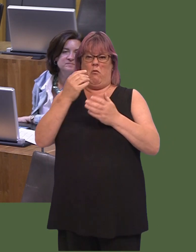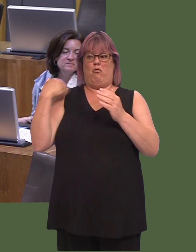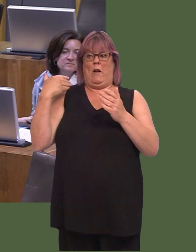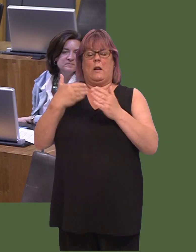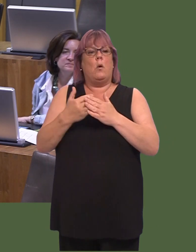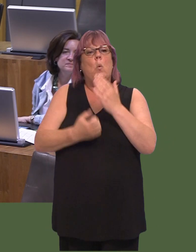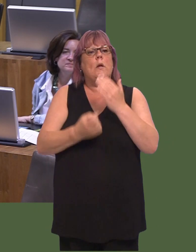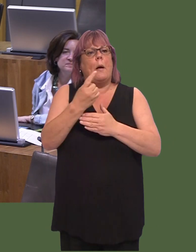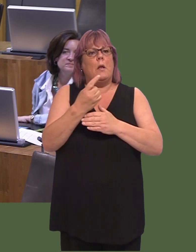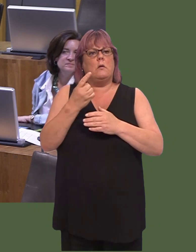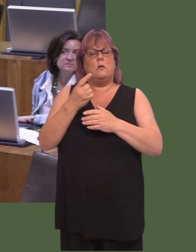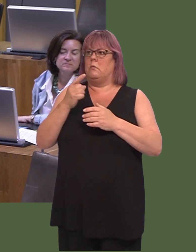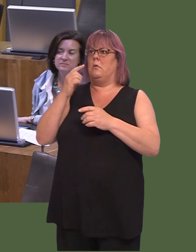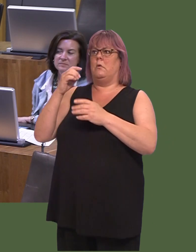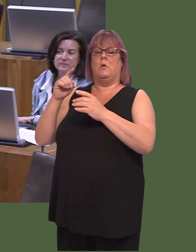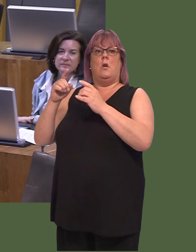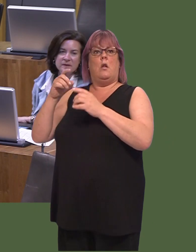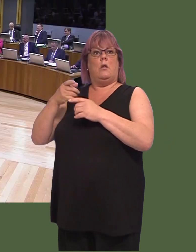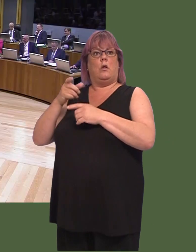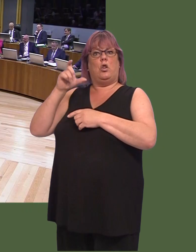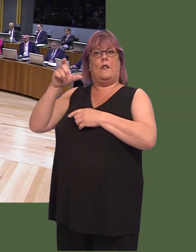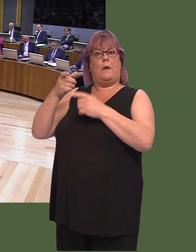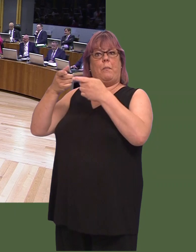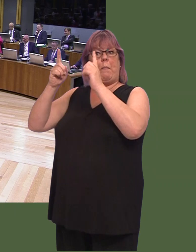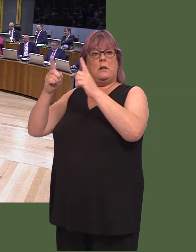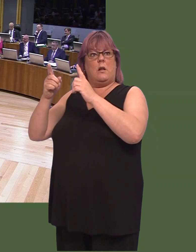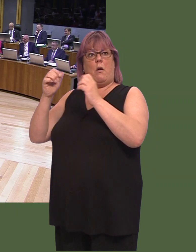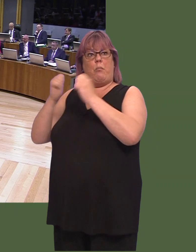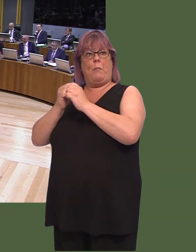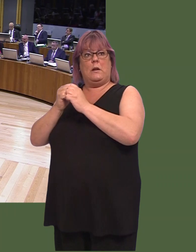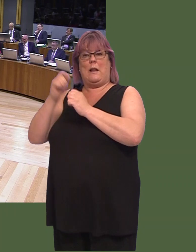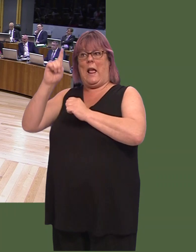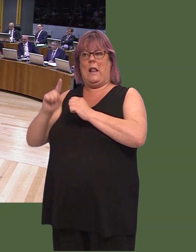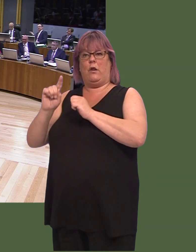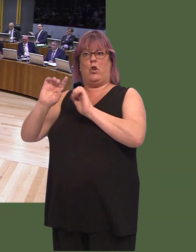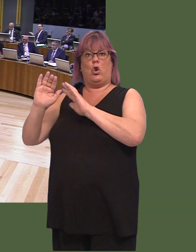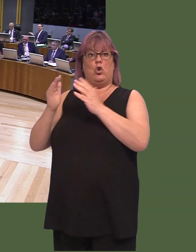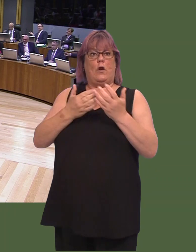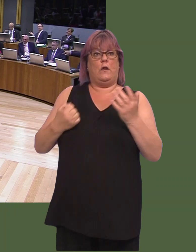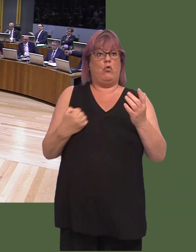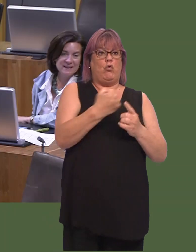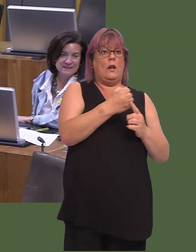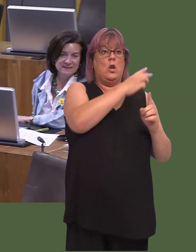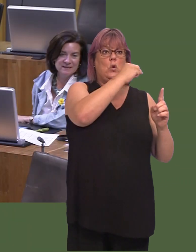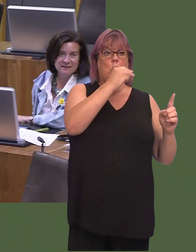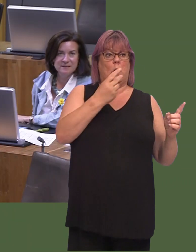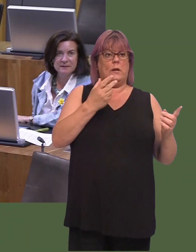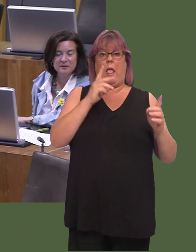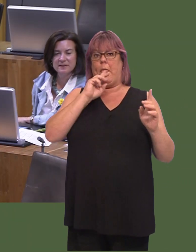Where, for example, is the electrification to Swansea that was promised by one Conservative Prime Minister and that promise was then reneged on by another Conservative Prime Minister?